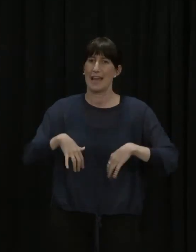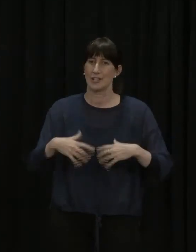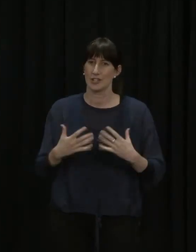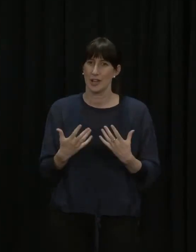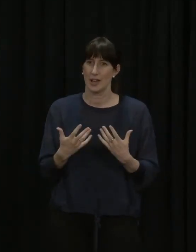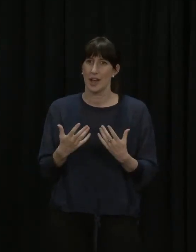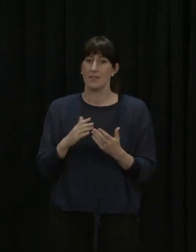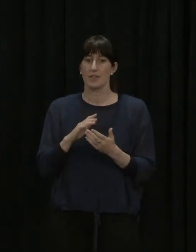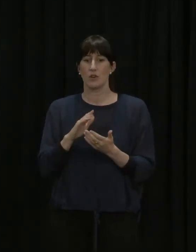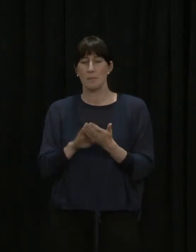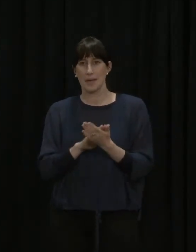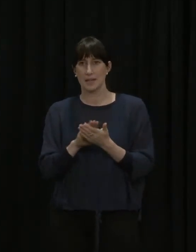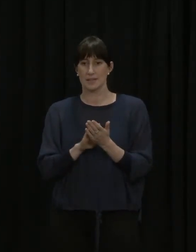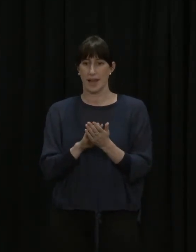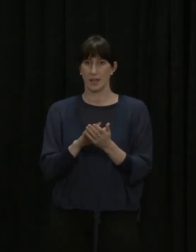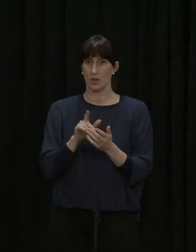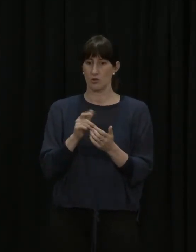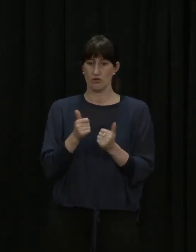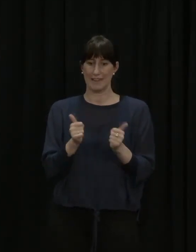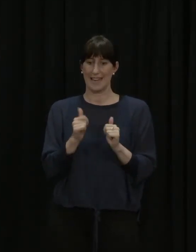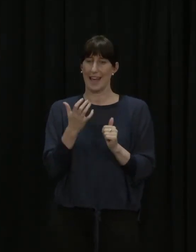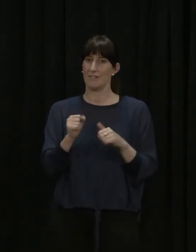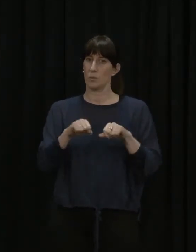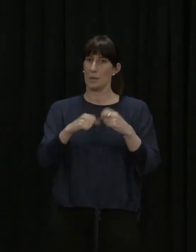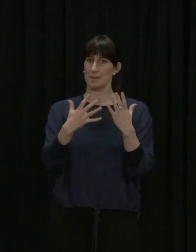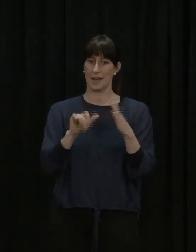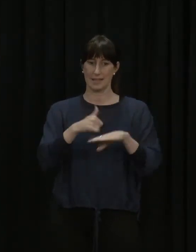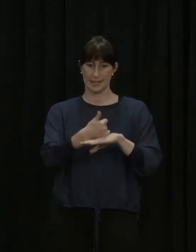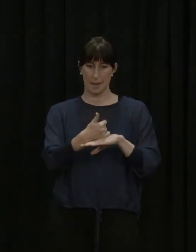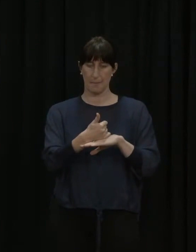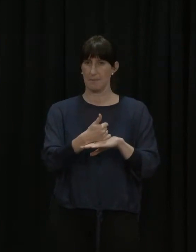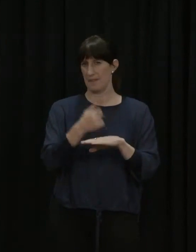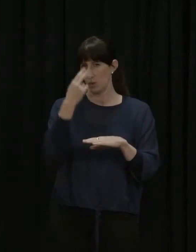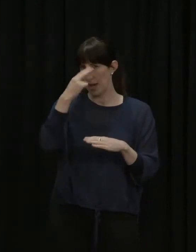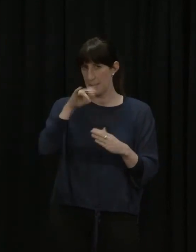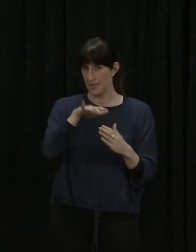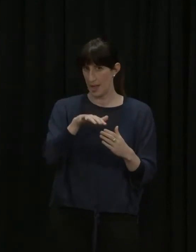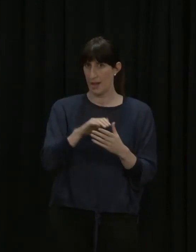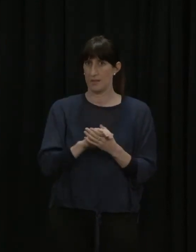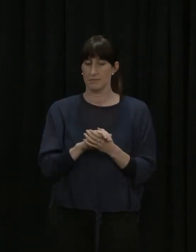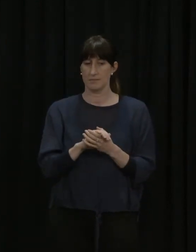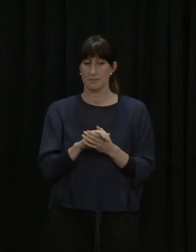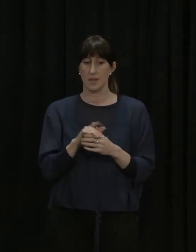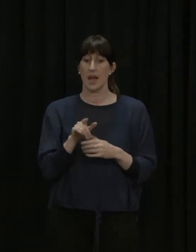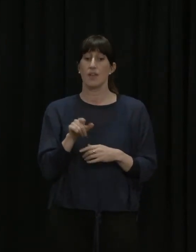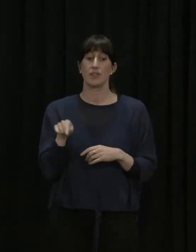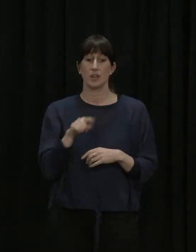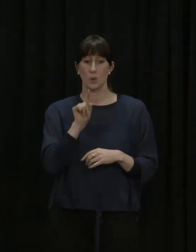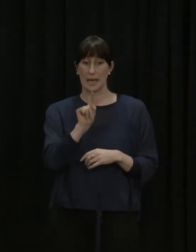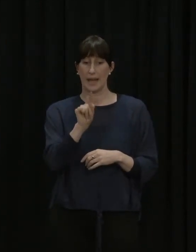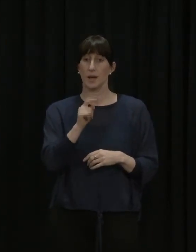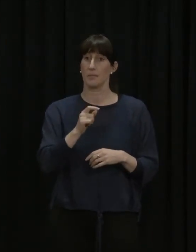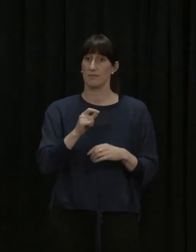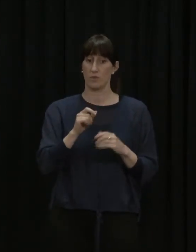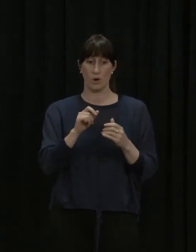overloaded with everyone trying to do it at the same time. Then the process of just clicking the button to get the